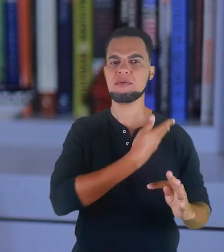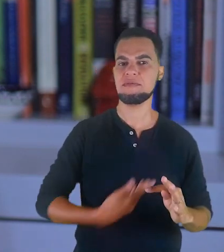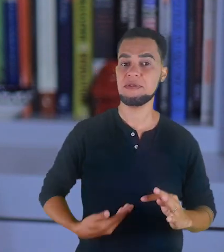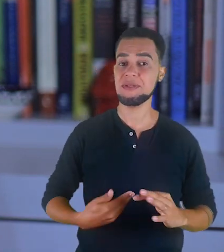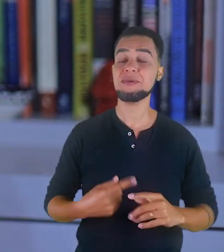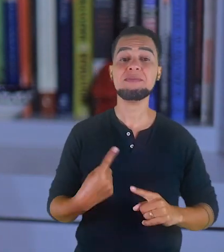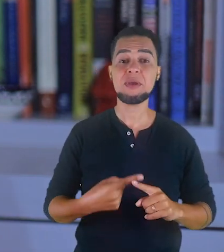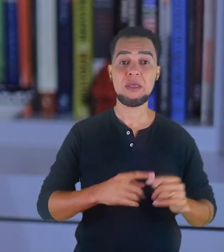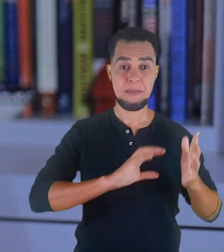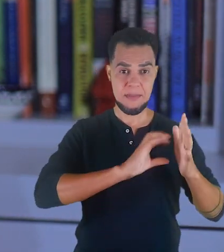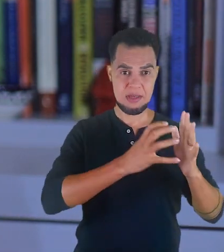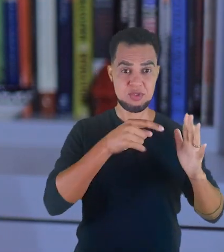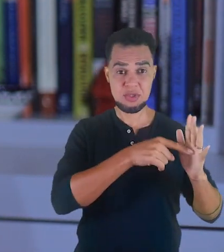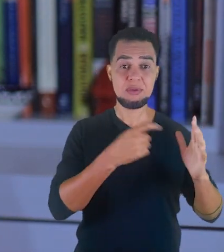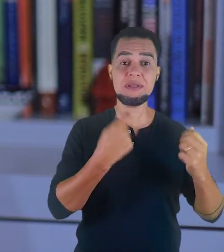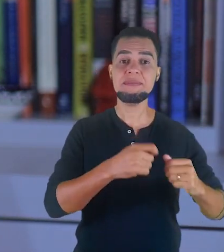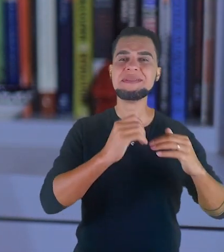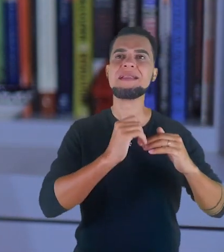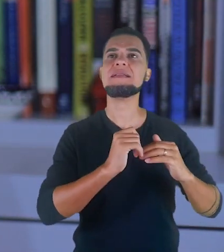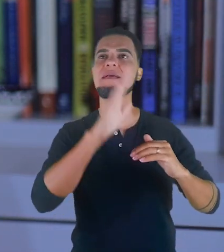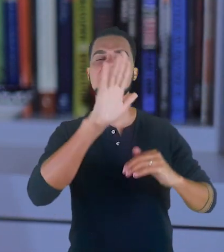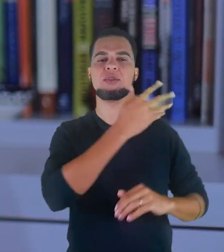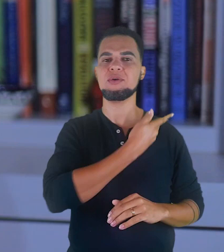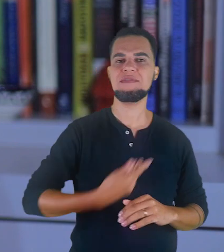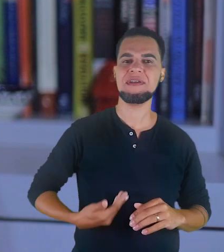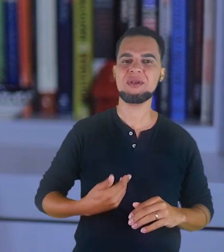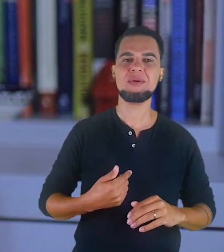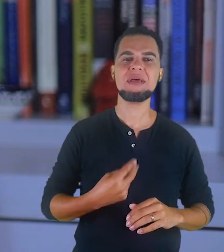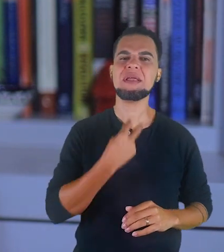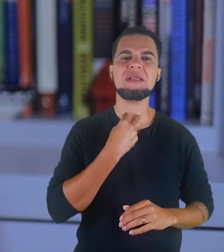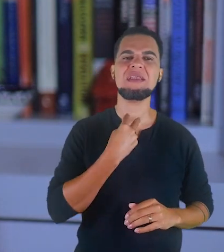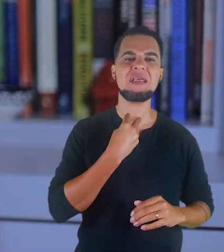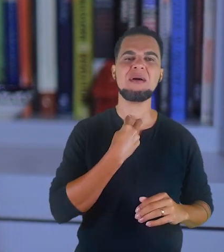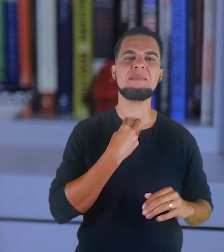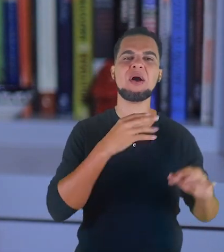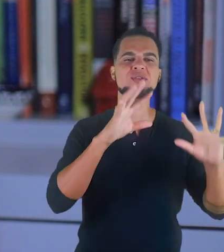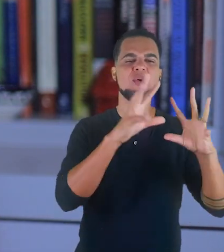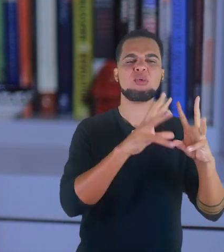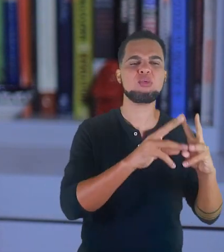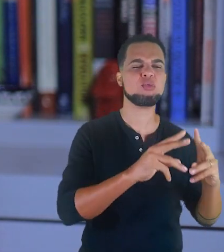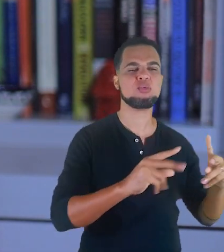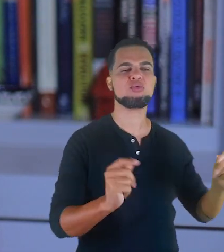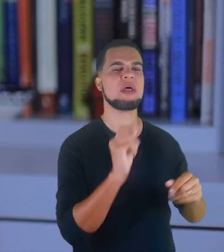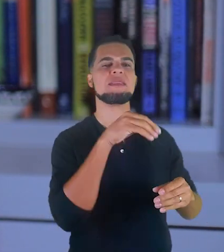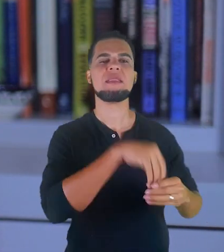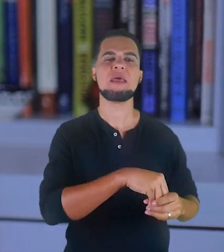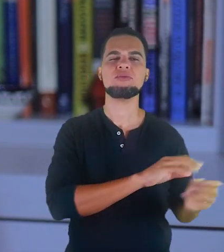because the party has always to be something different from the government, it cannot be absorbed by the contradictions of the State.